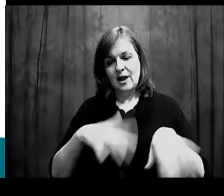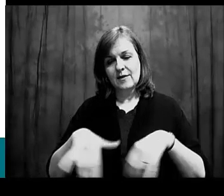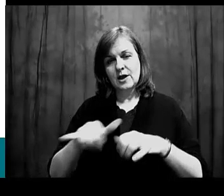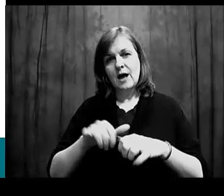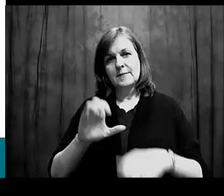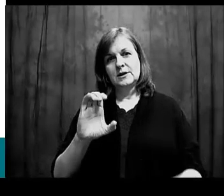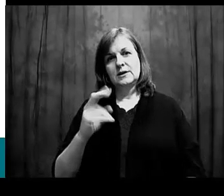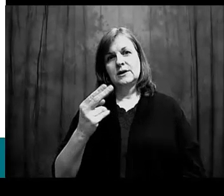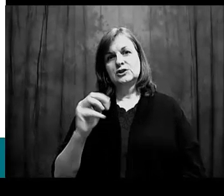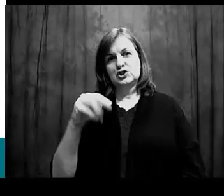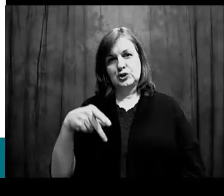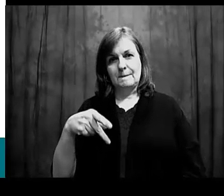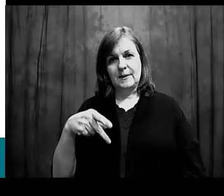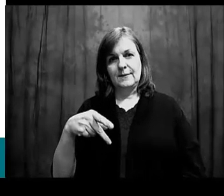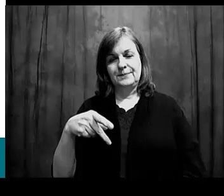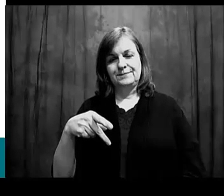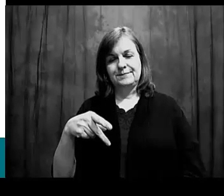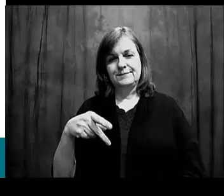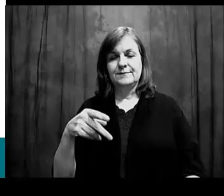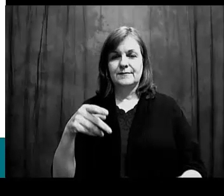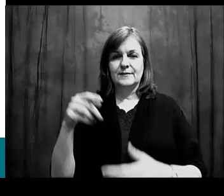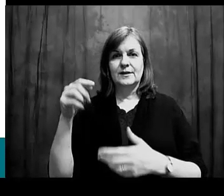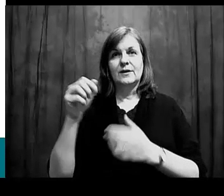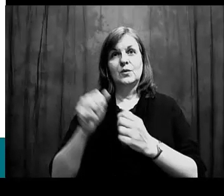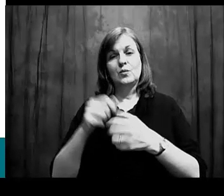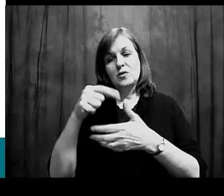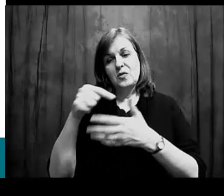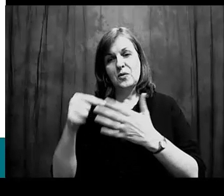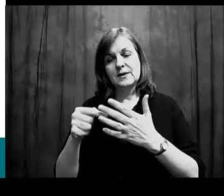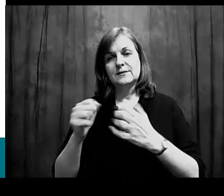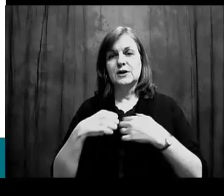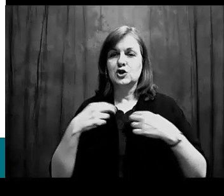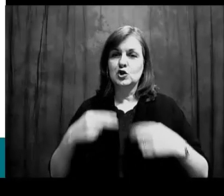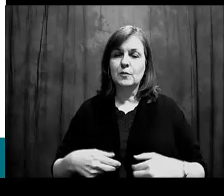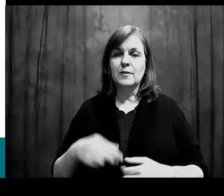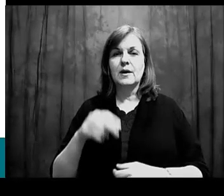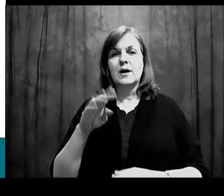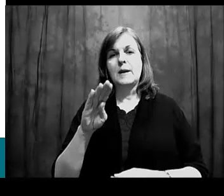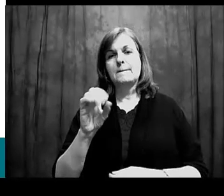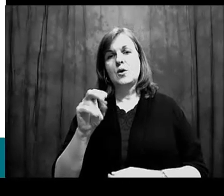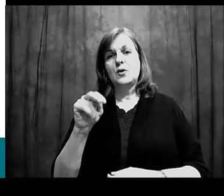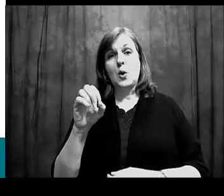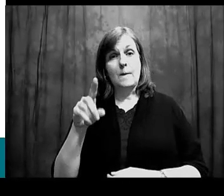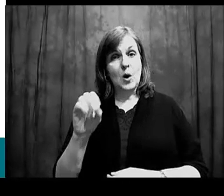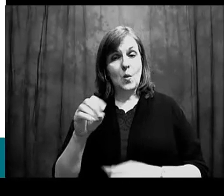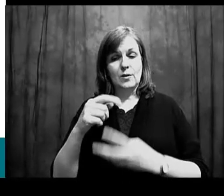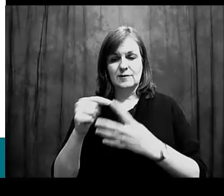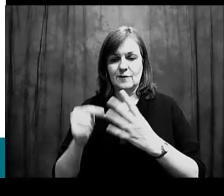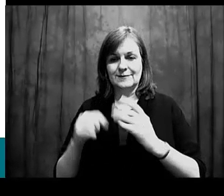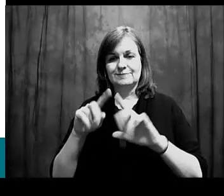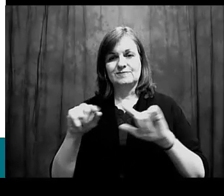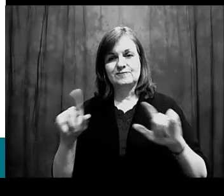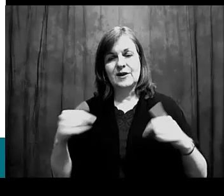is the common chimpanzee and mixed in here of course human , bonobo and many others